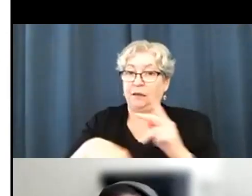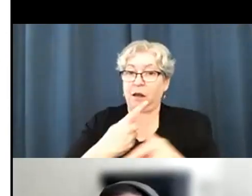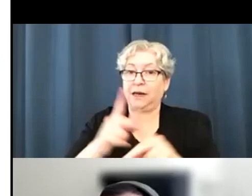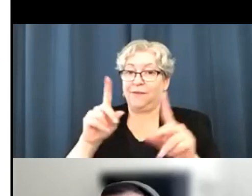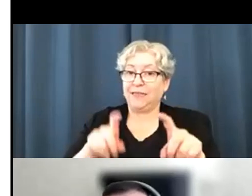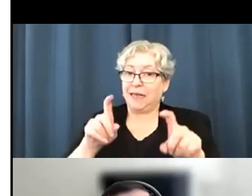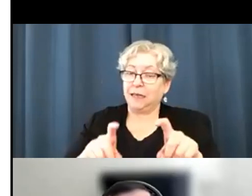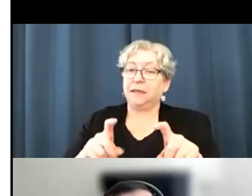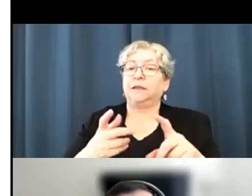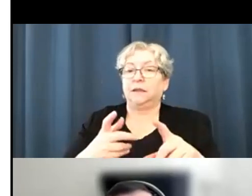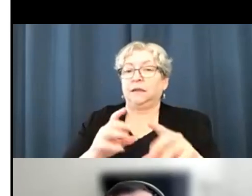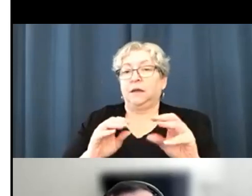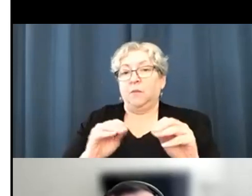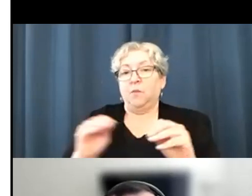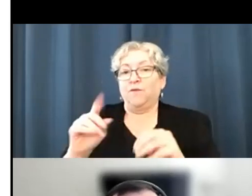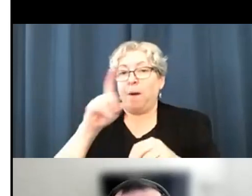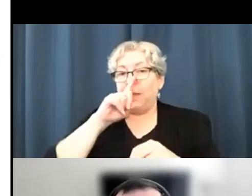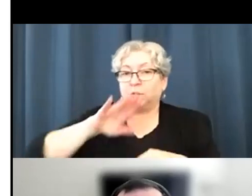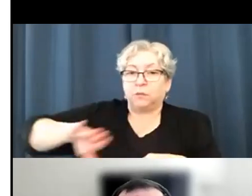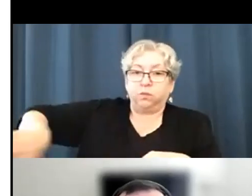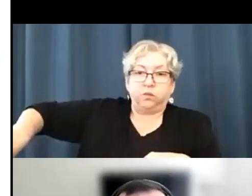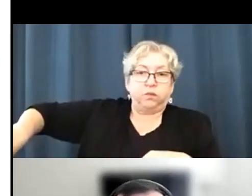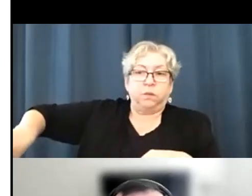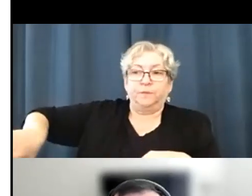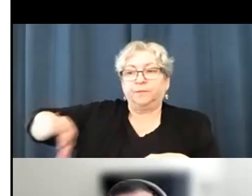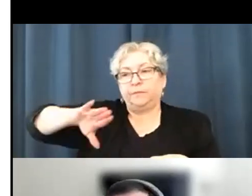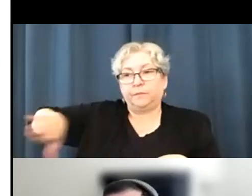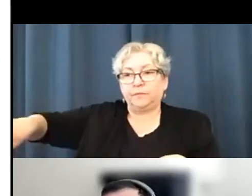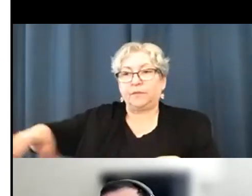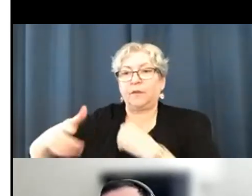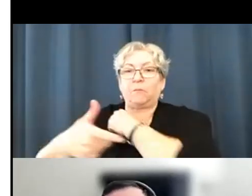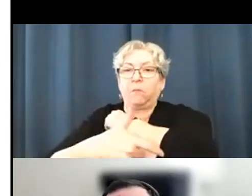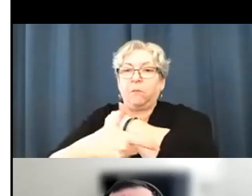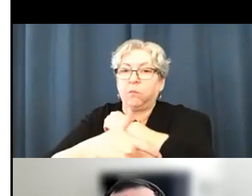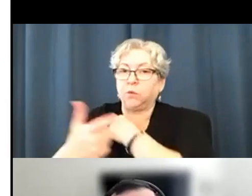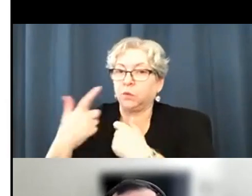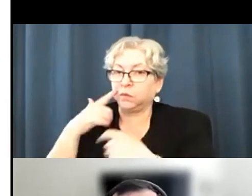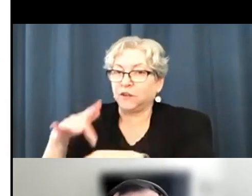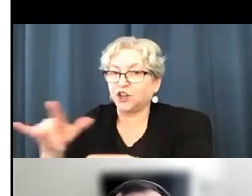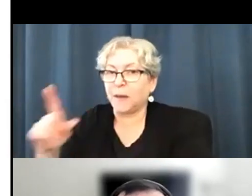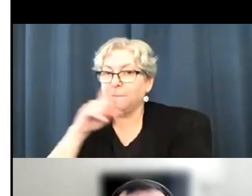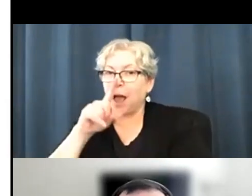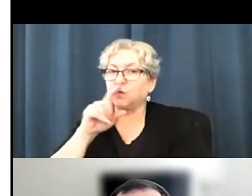maybe move your mouse off your desk to remove the temptation or just be very aware that you can't use a mouse,